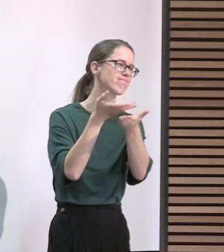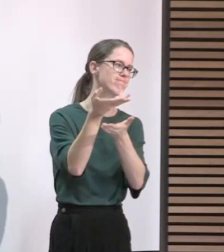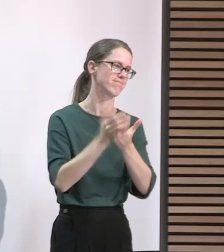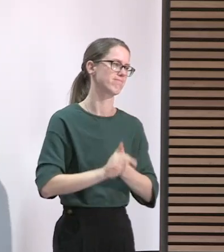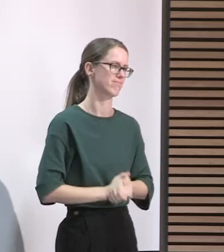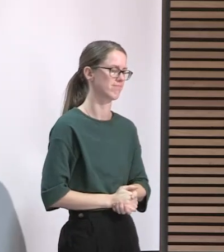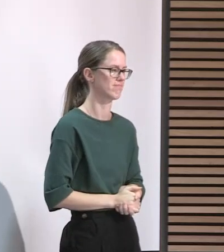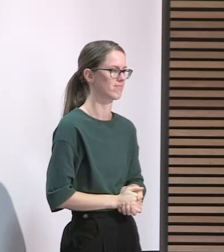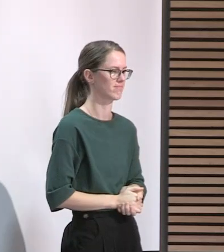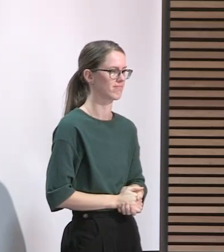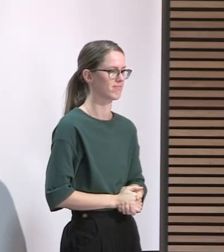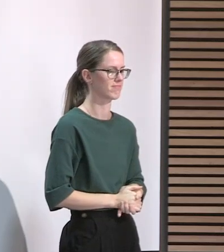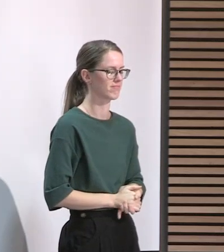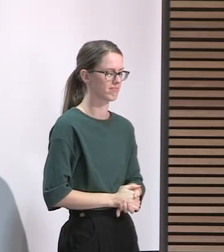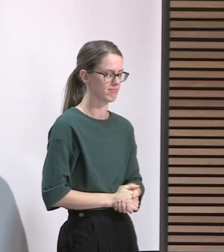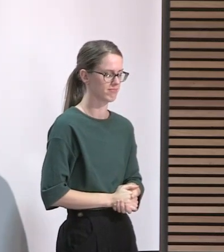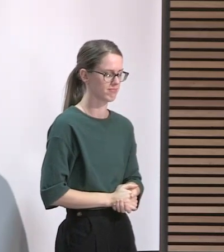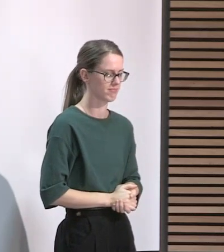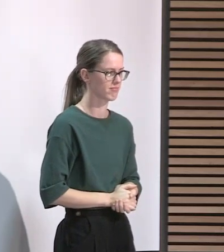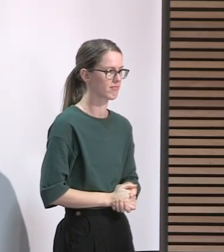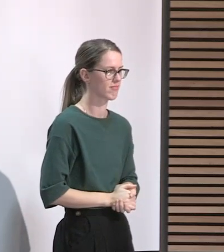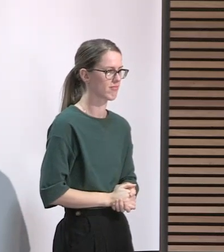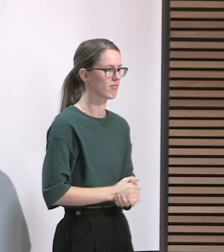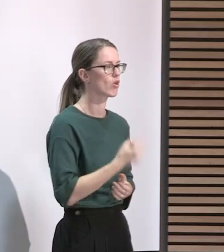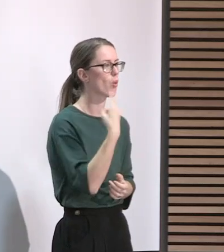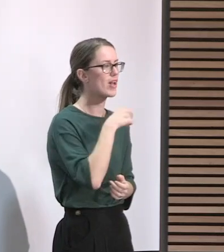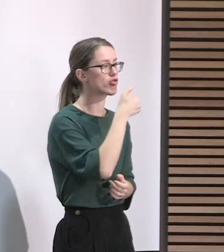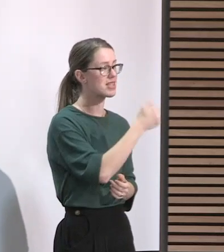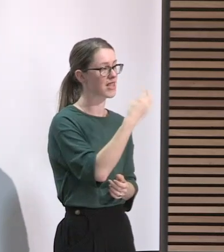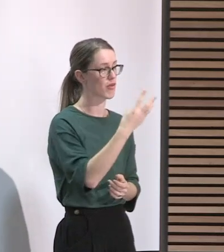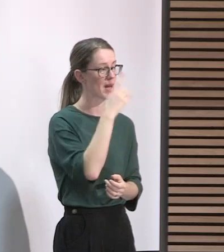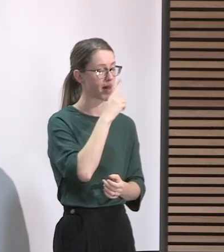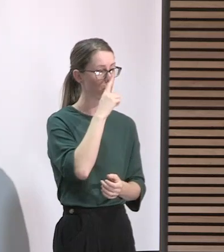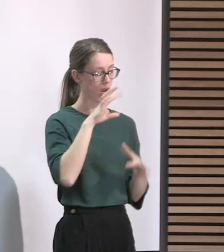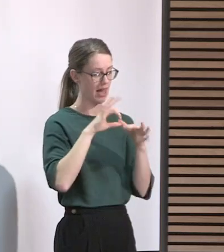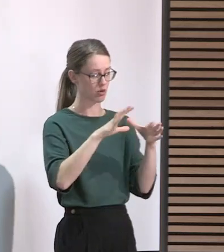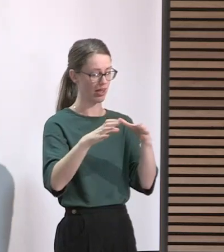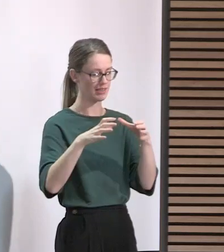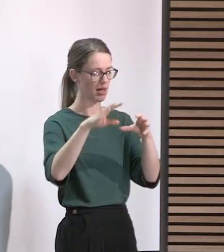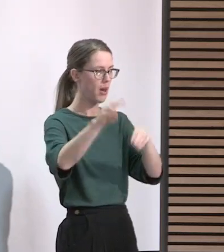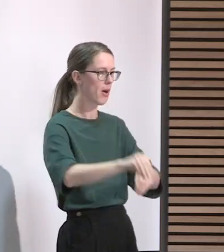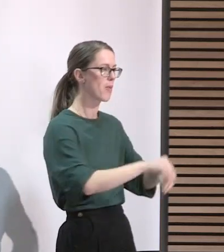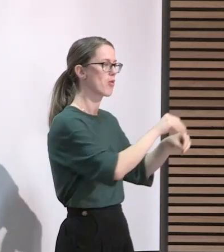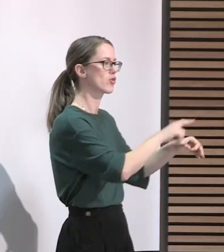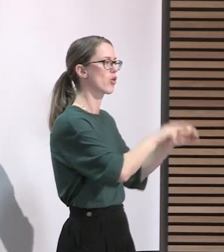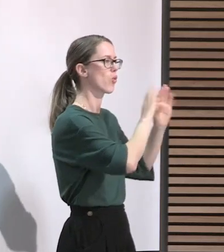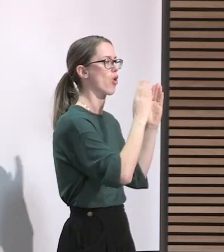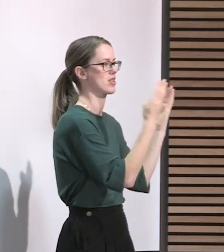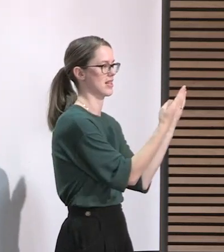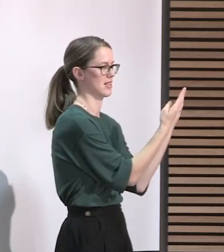Healthline and let them know that they were at those events and pass their details on. There are now 163 people who